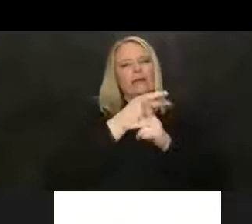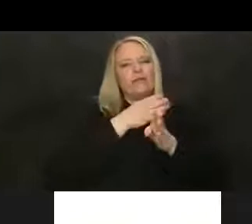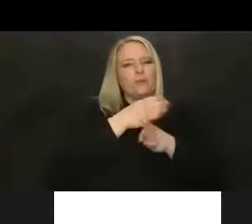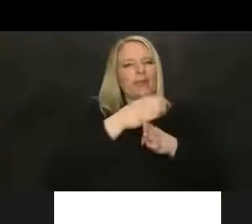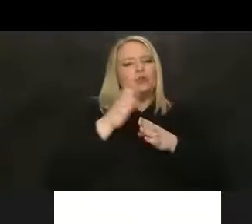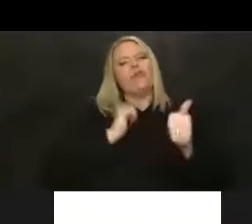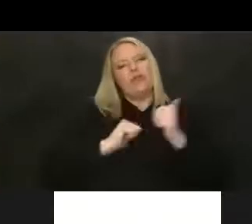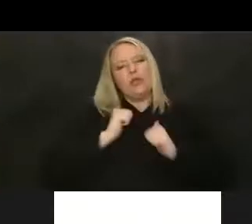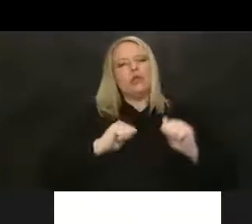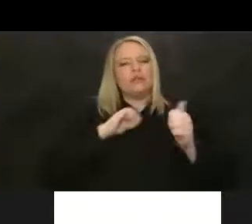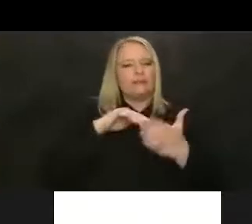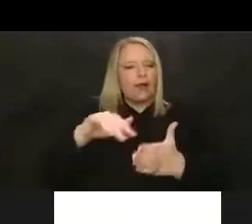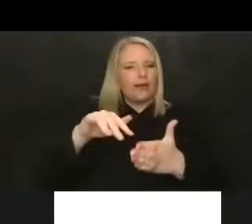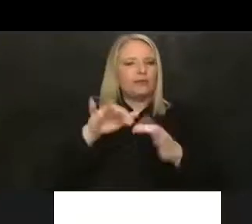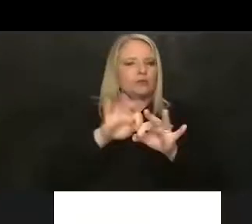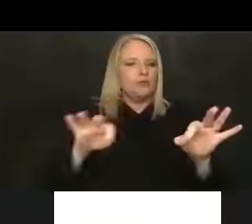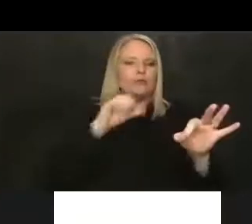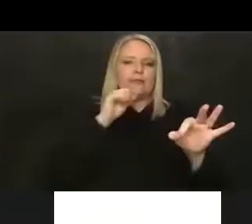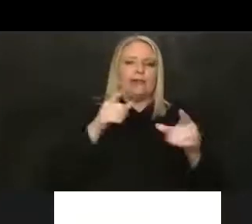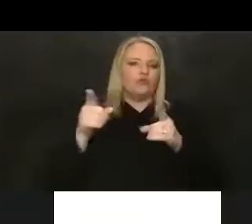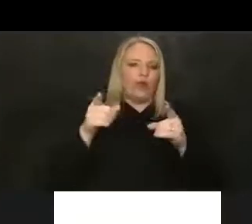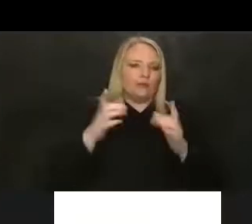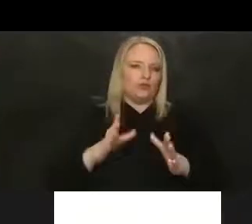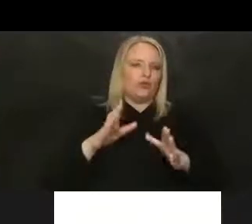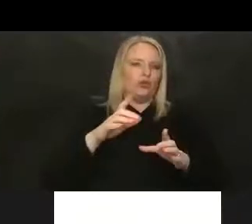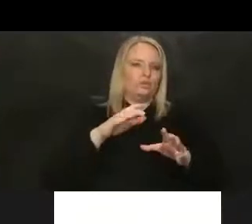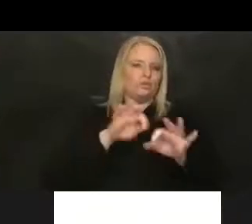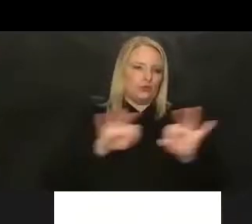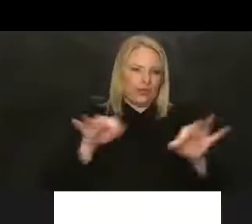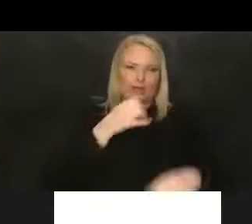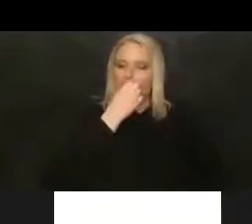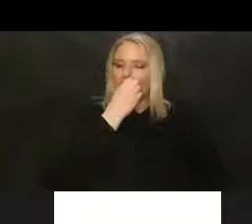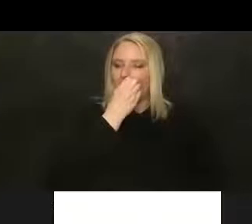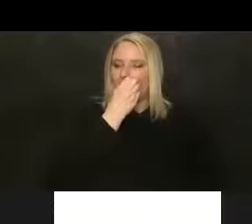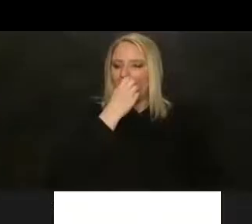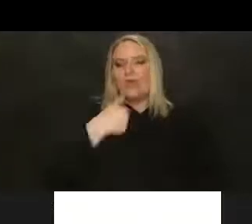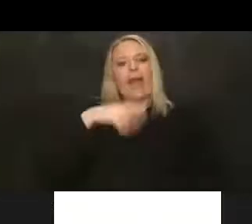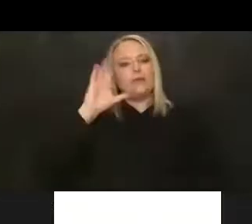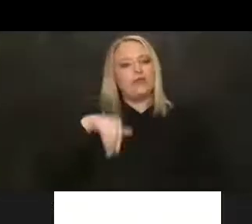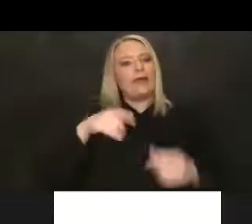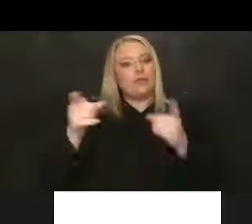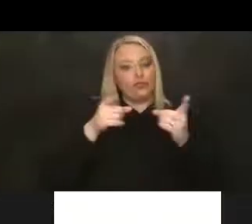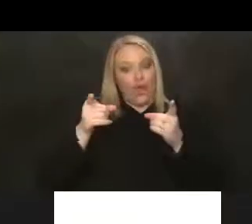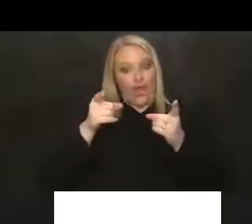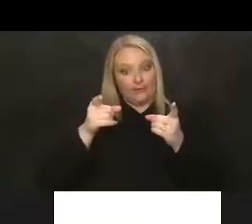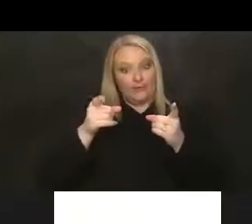degree and not a directing degree, but I knew that directing was absolutely what I wanted to do, so I